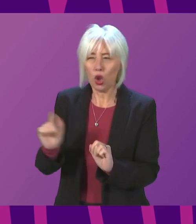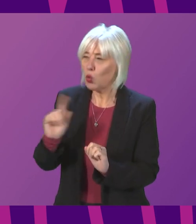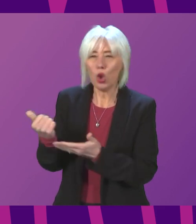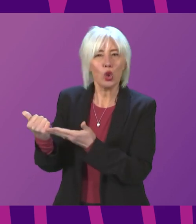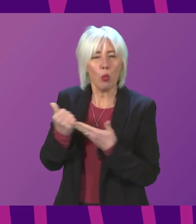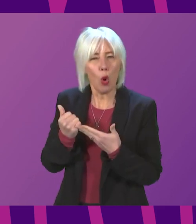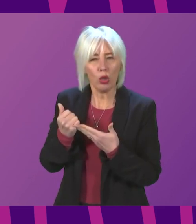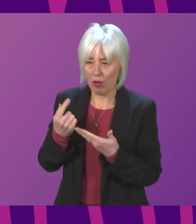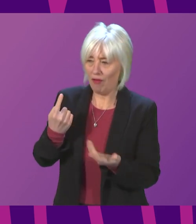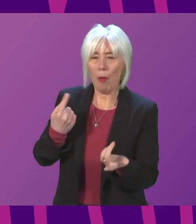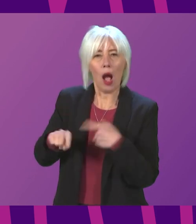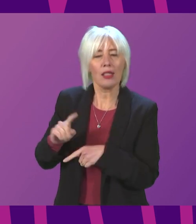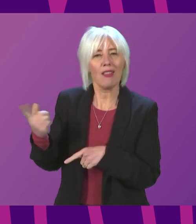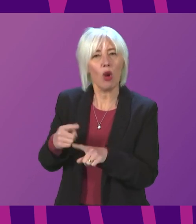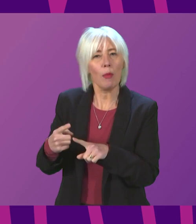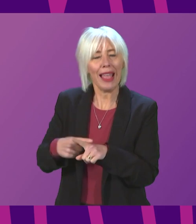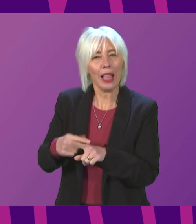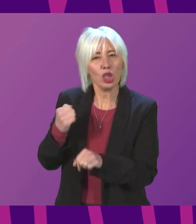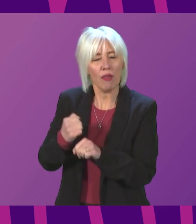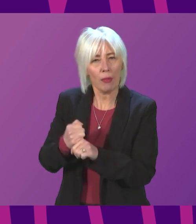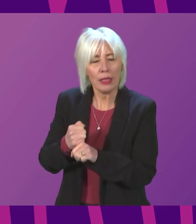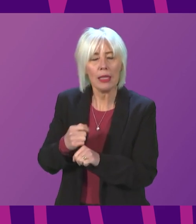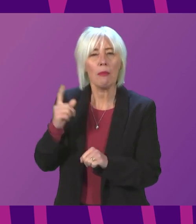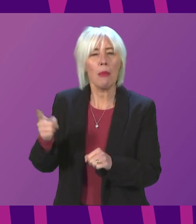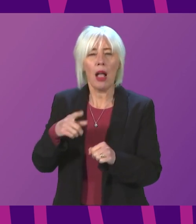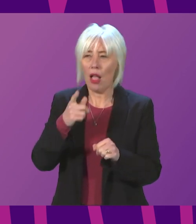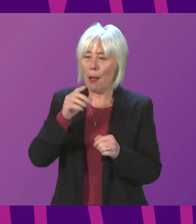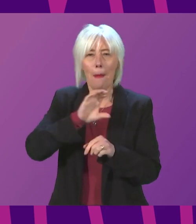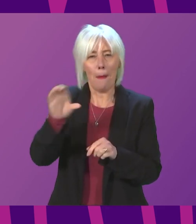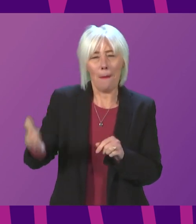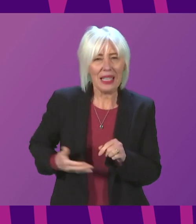those businesses that can remain open but whose trade has been drastically affected?